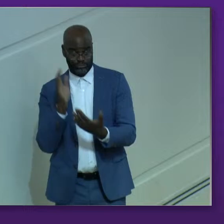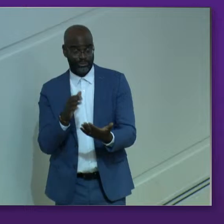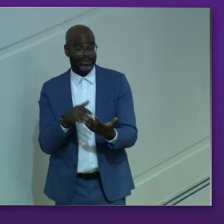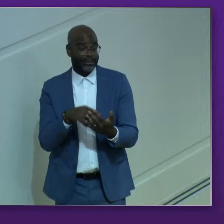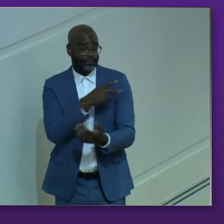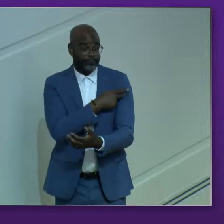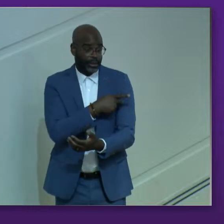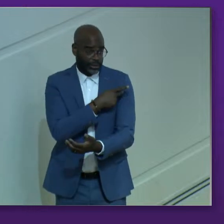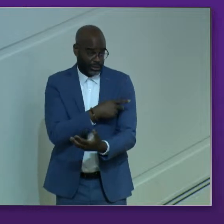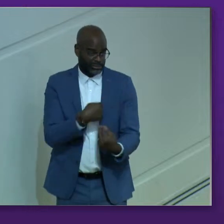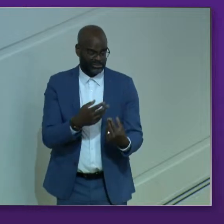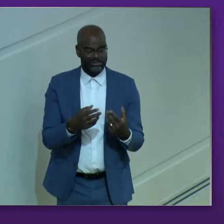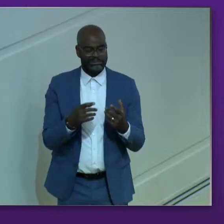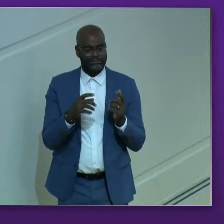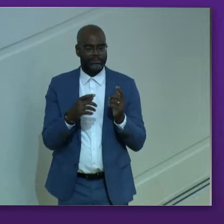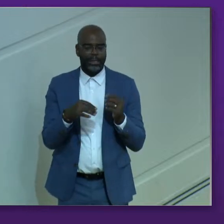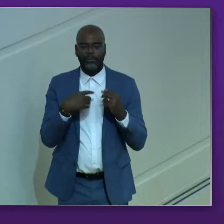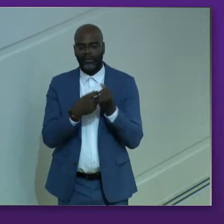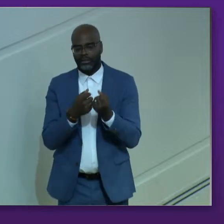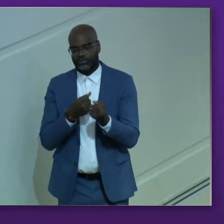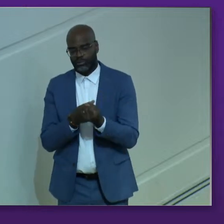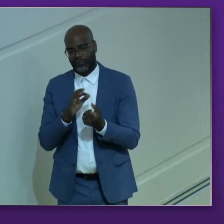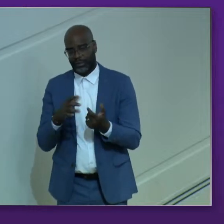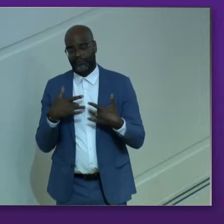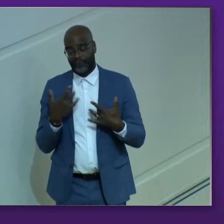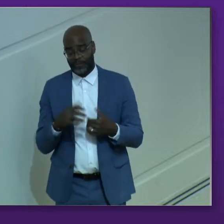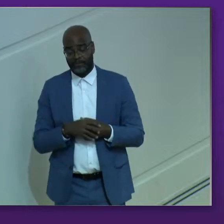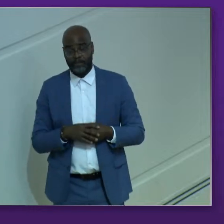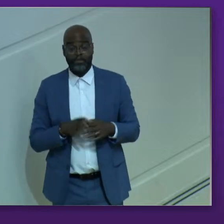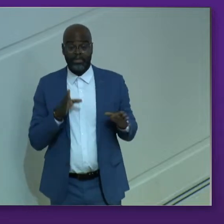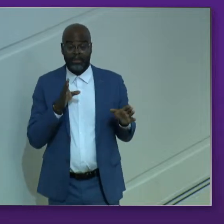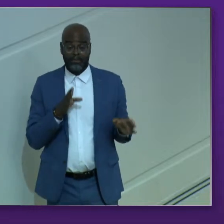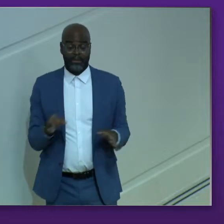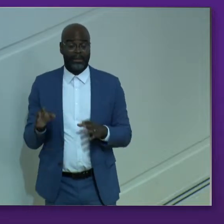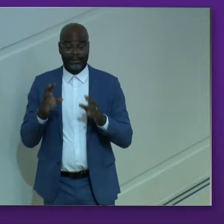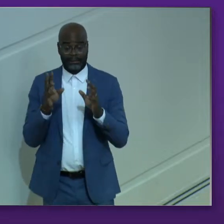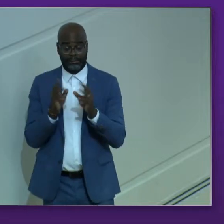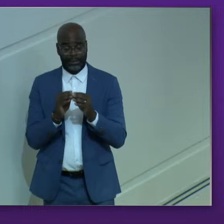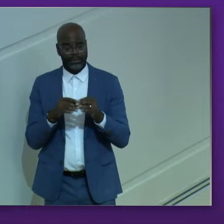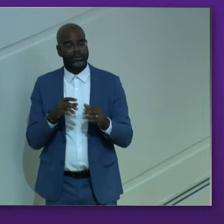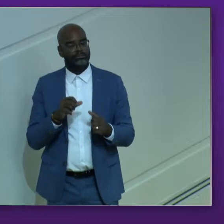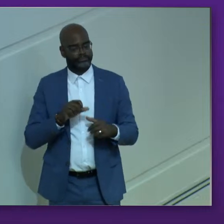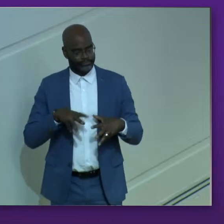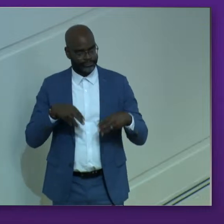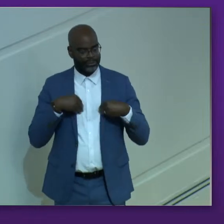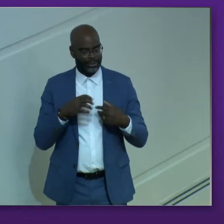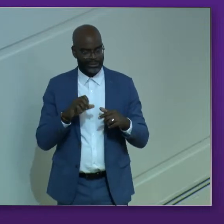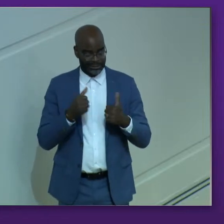AND THE STUDENTS WERE ABLE TO EXPERIENCE A REALISTIC ENVIRONMENT AND CARE FOR A VARIETY OF PATIENTS. WERE